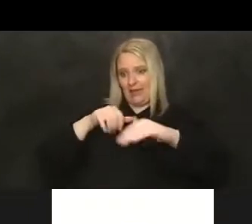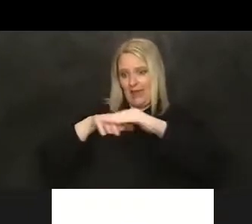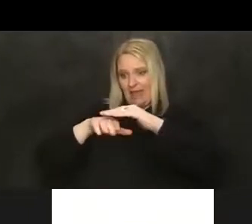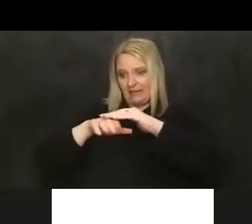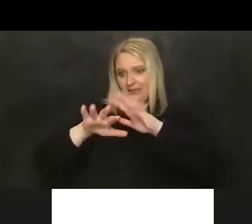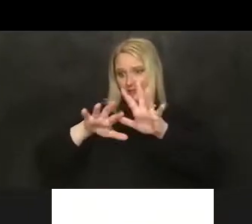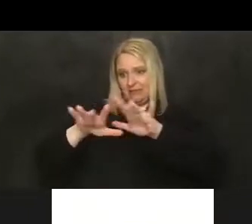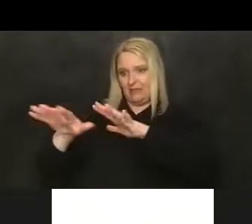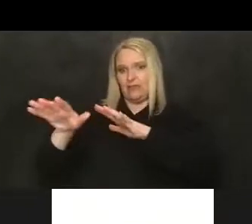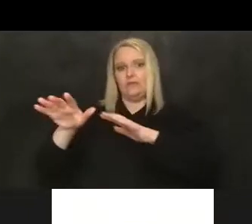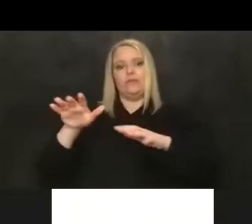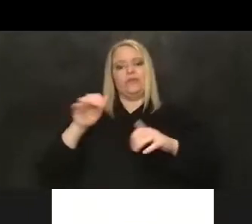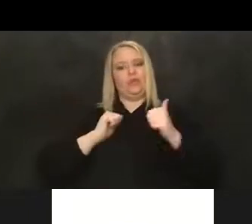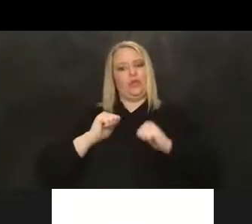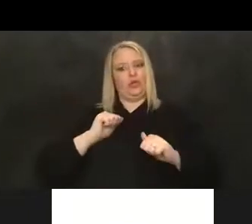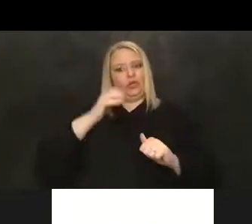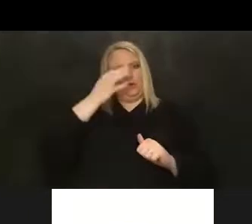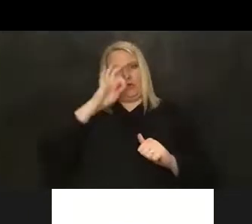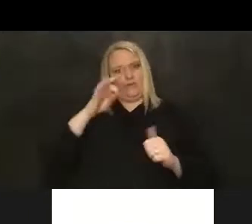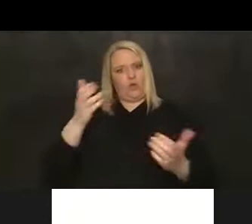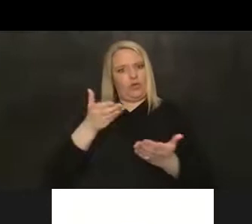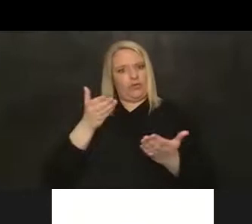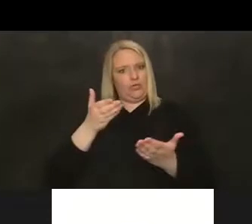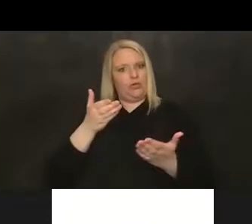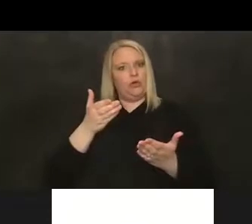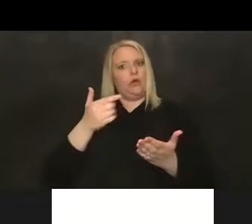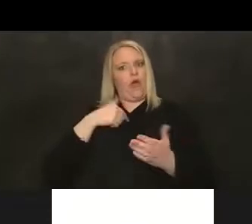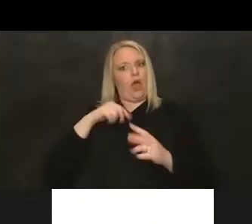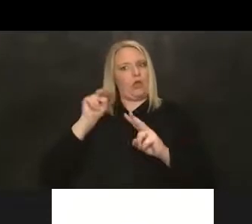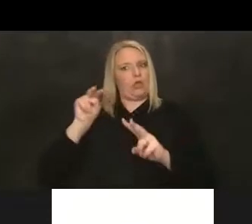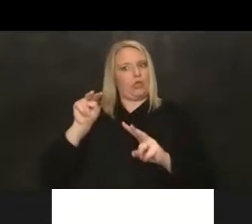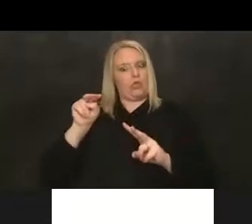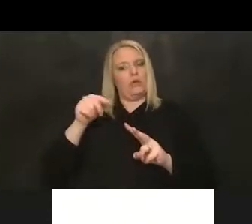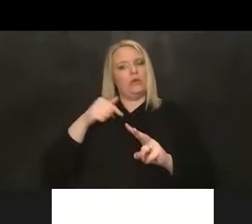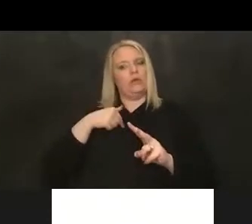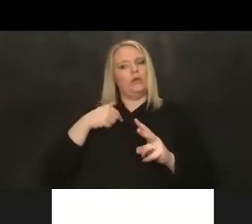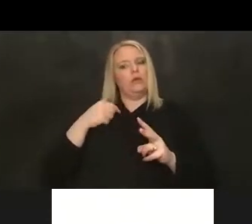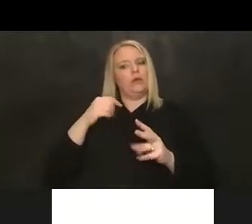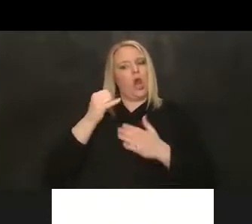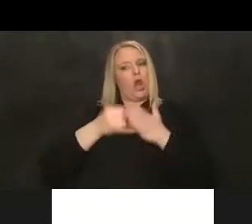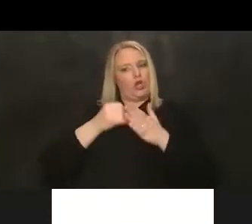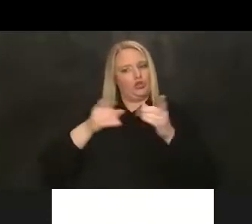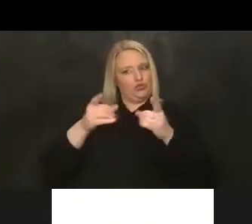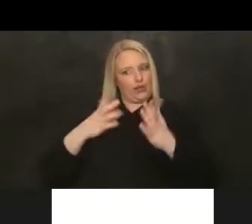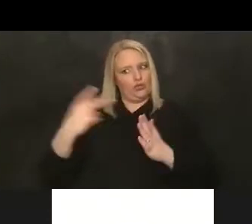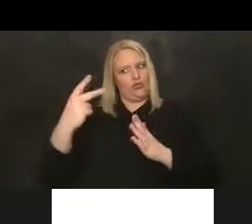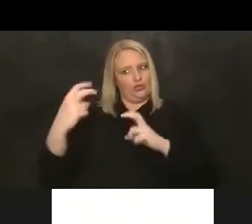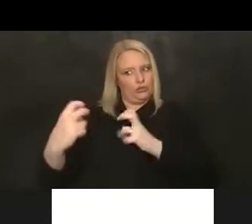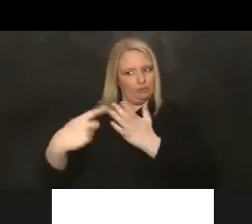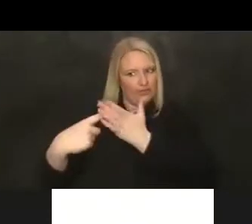you know, there's a theater in town that I admire and I've had a couple, you know, meetings with their artistic director, and we talk about plays, we talk about what we like,